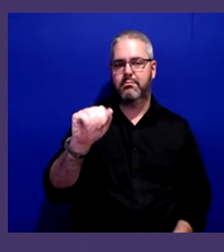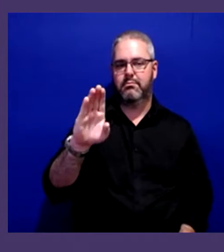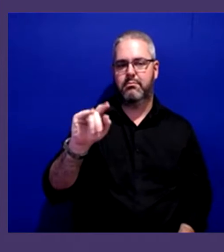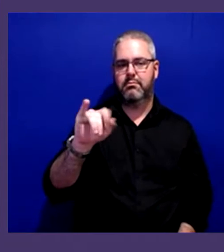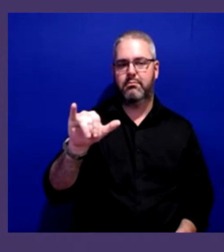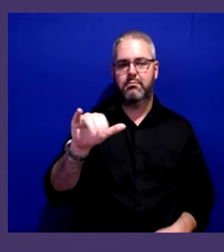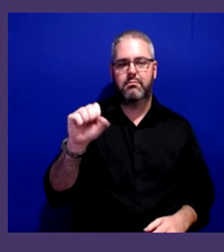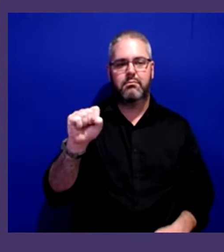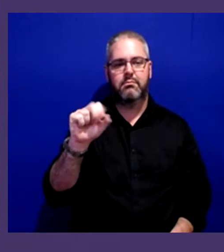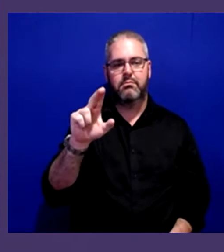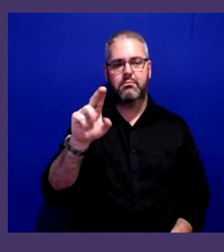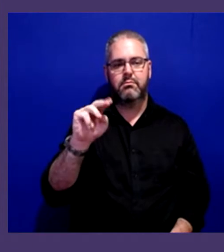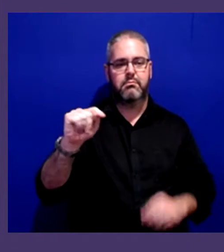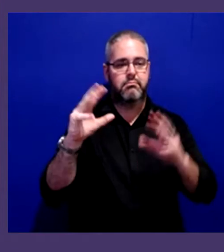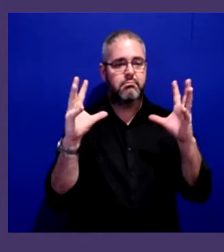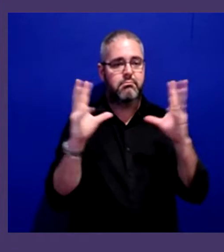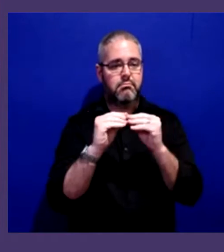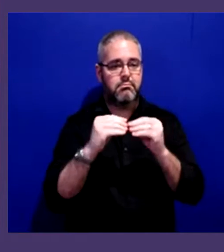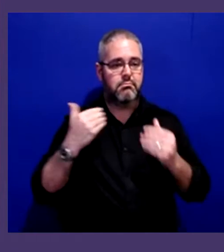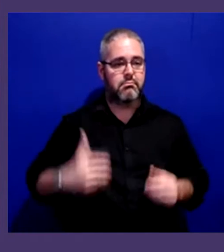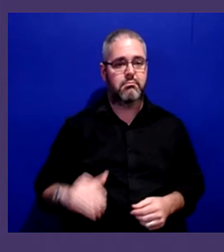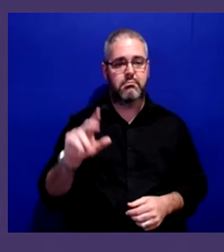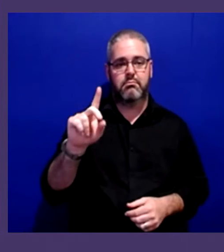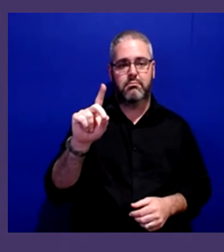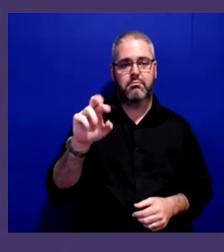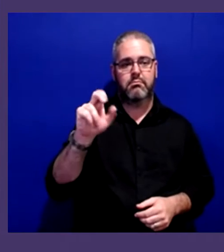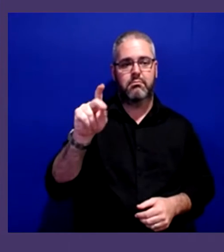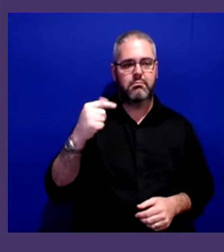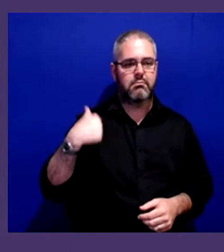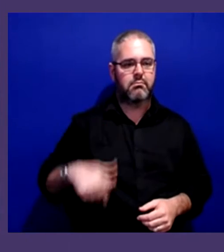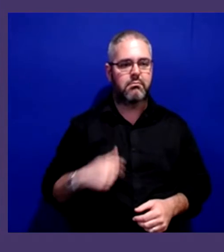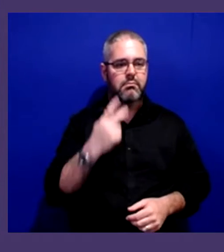My name is Daryk Kohler. I'm wearing a pink shirt with big dorky glasses.